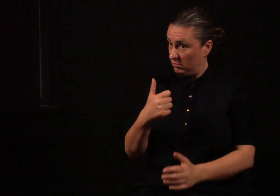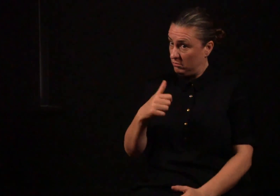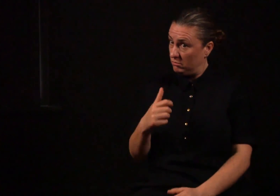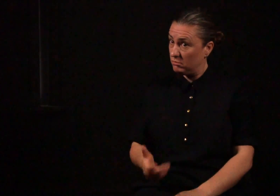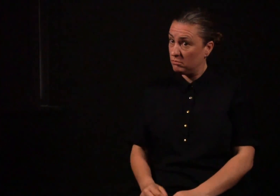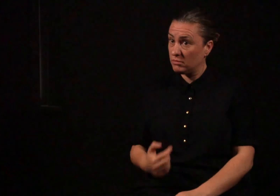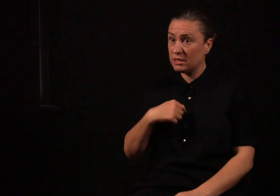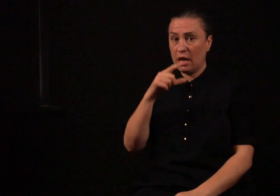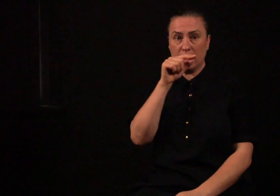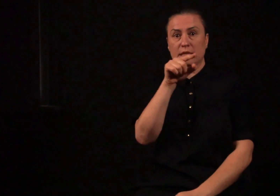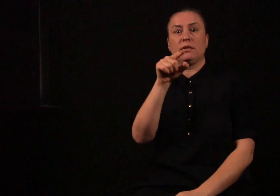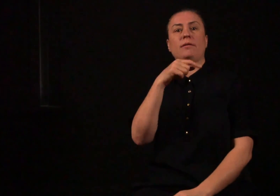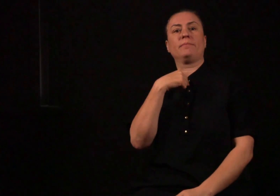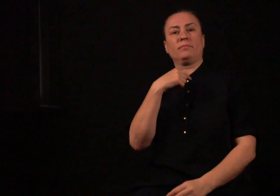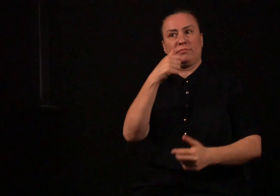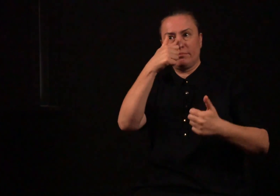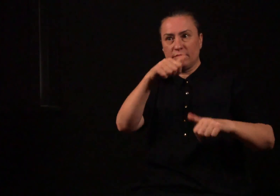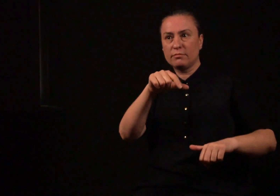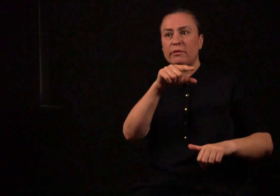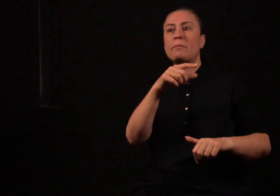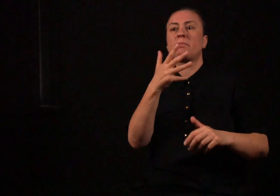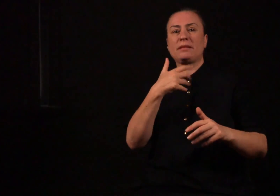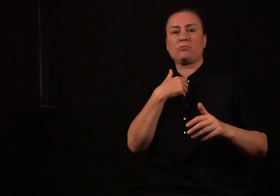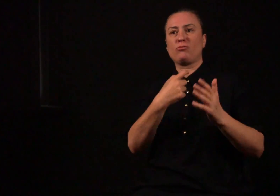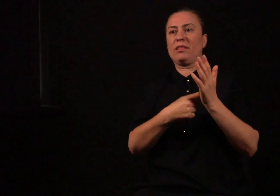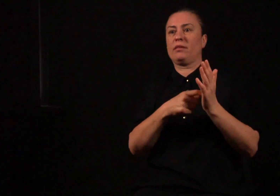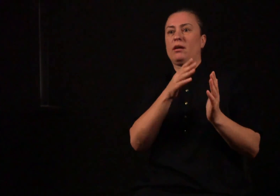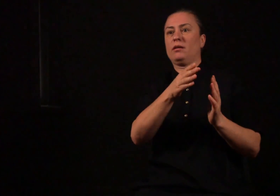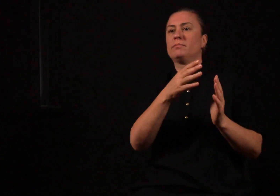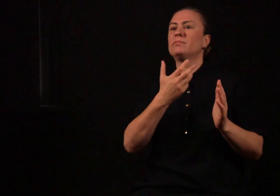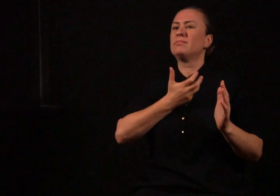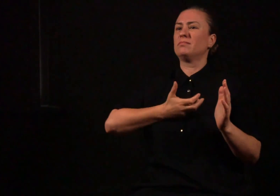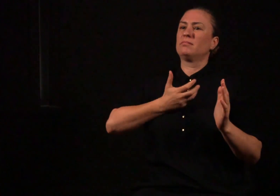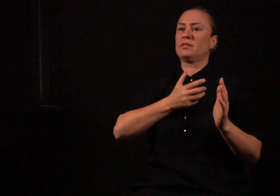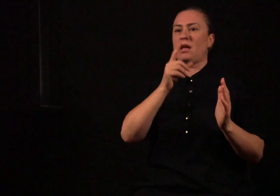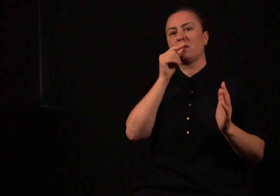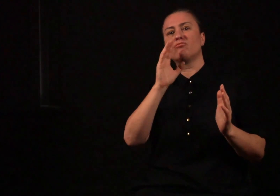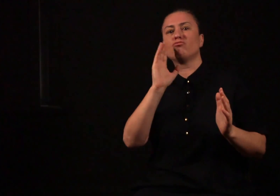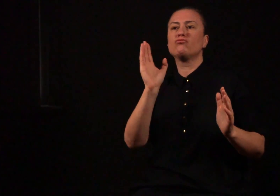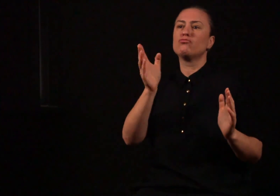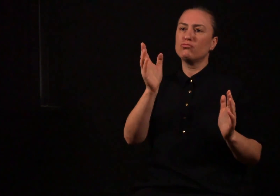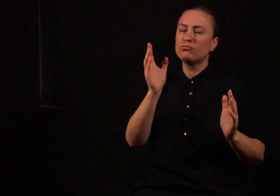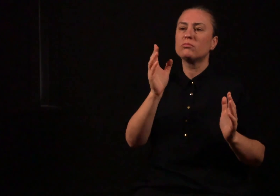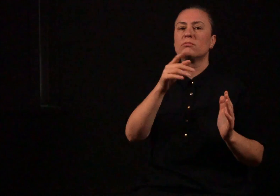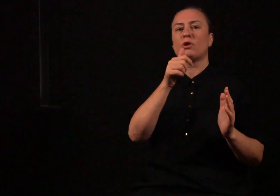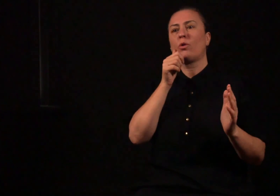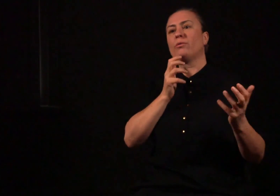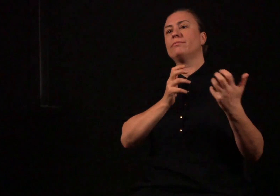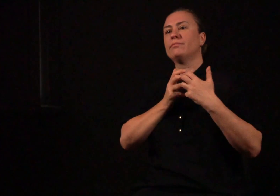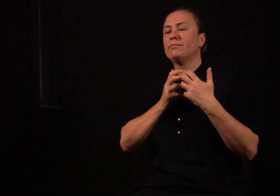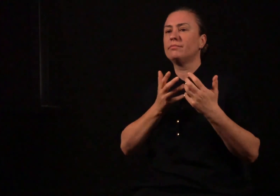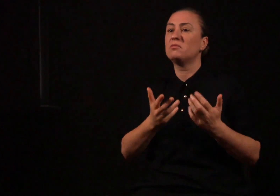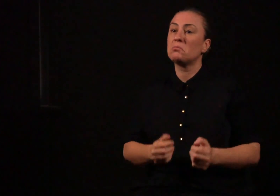You're right, it is my right, I hadn't thought of it like that. So, if I'm somewhere and I see an interpreter that I'm more comfortable with, have interpret for me,